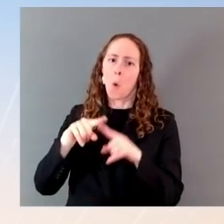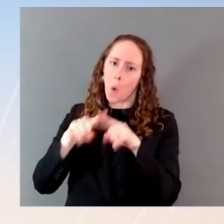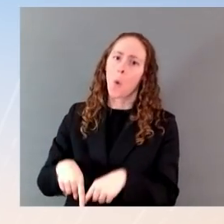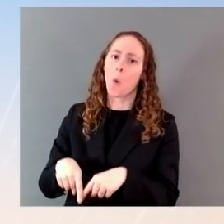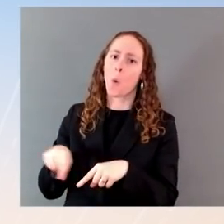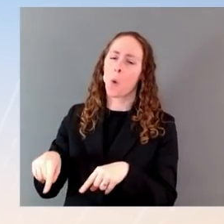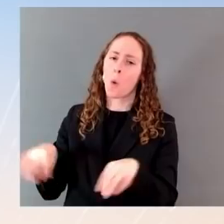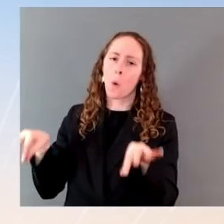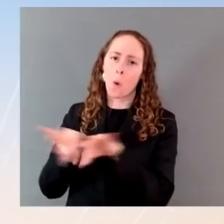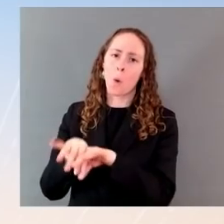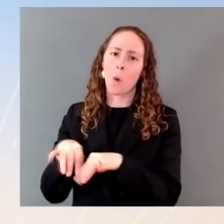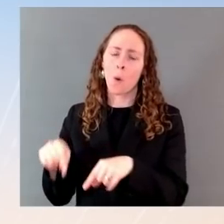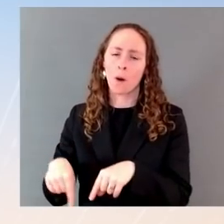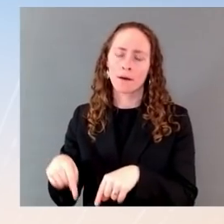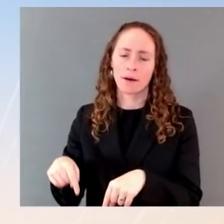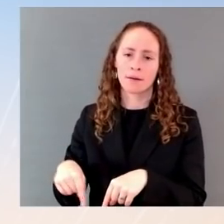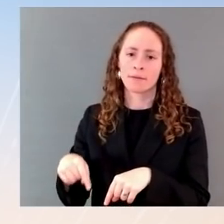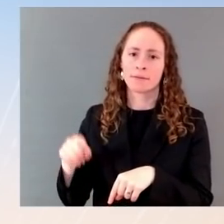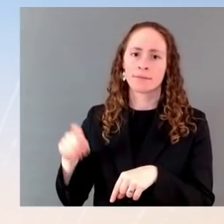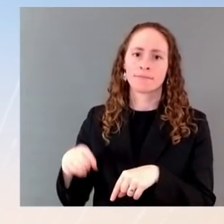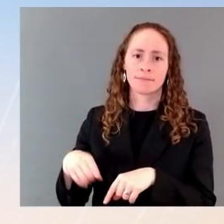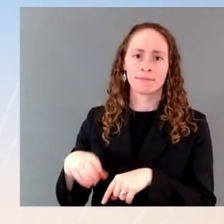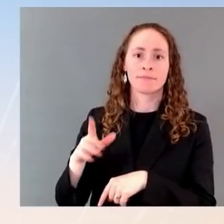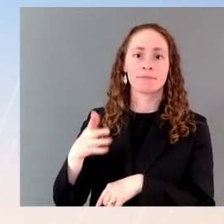So, what that means is: Before that, if you went to get a PCR test --